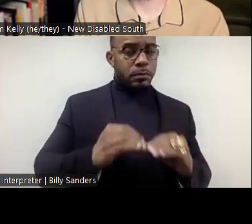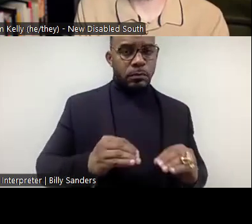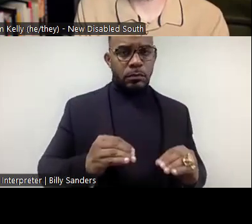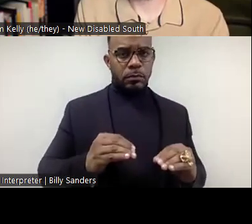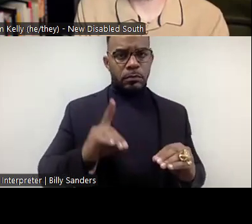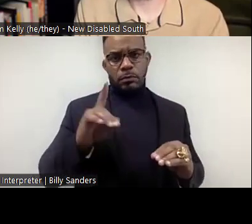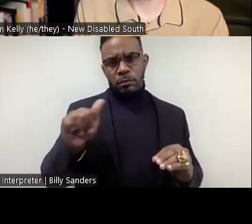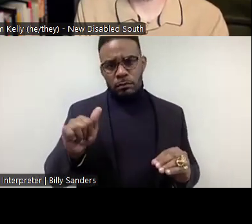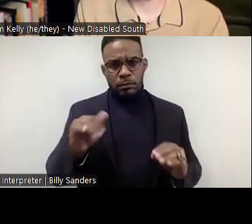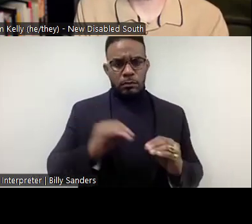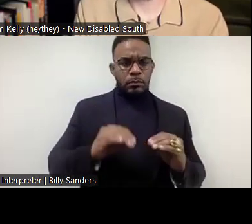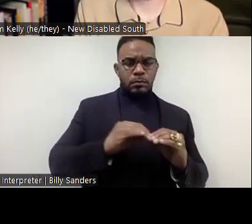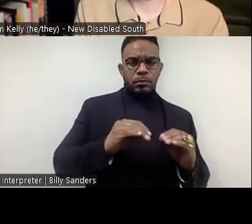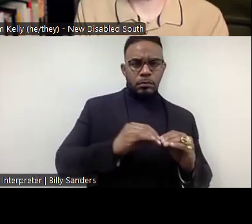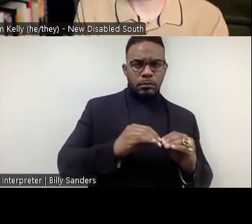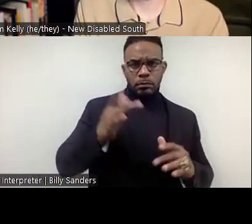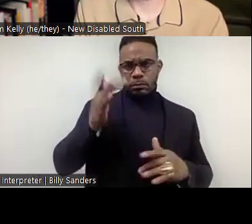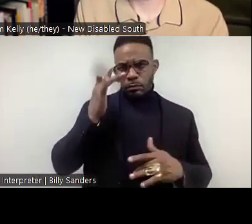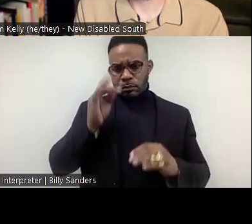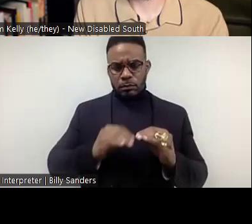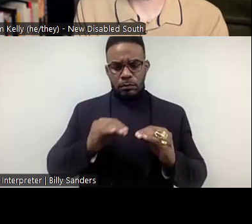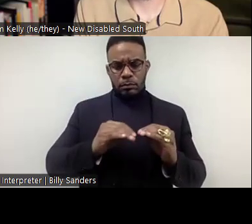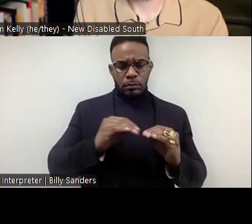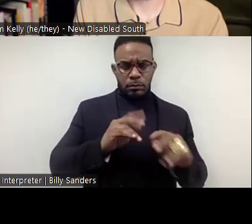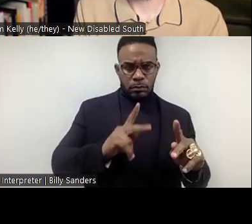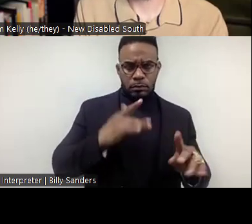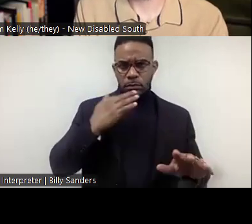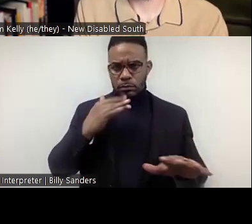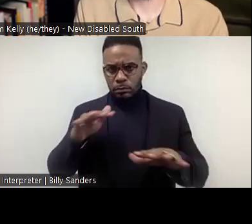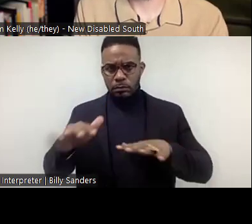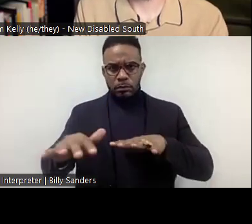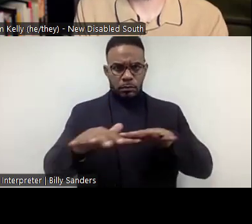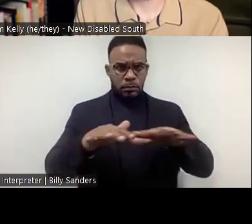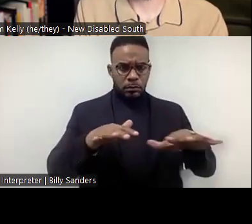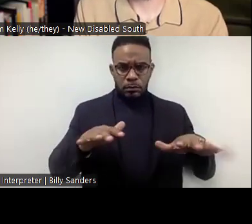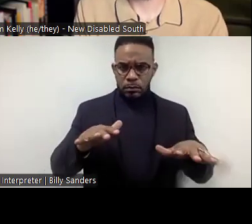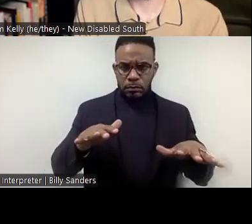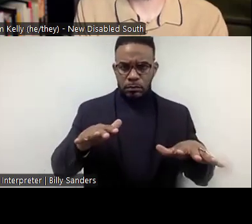start to see more and more disabled, more and more sick,